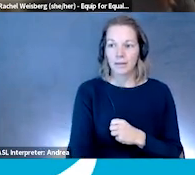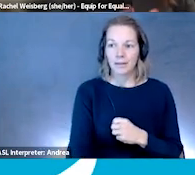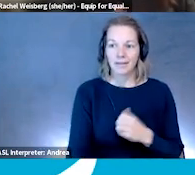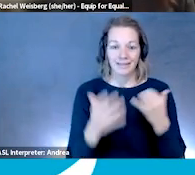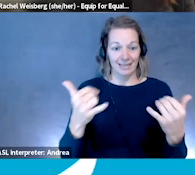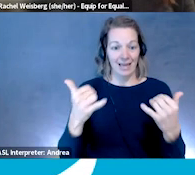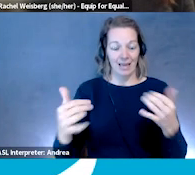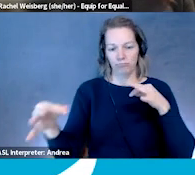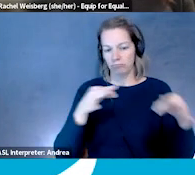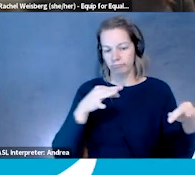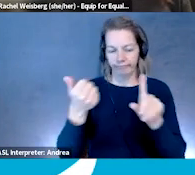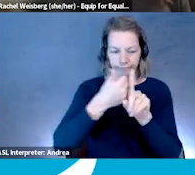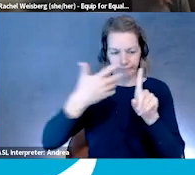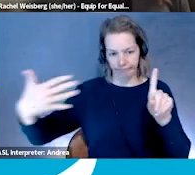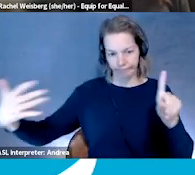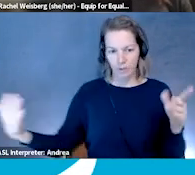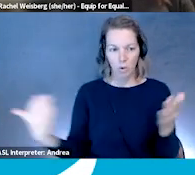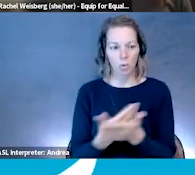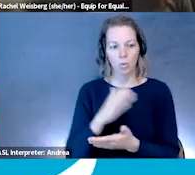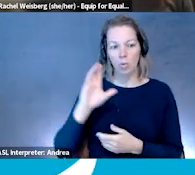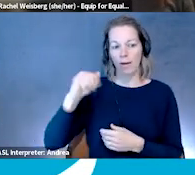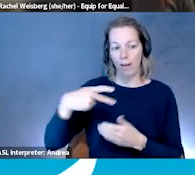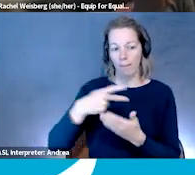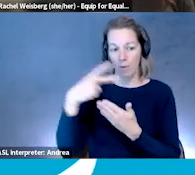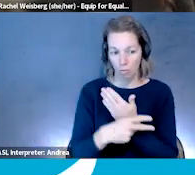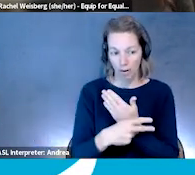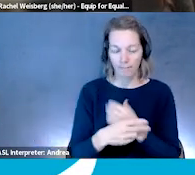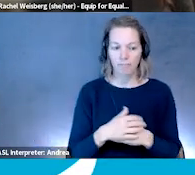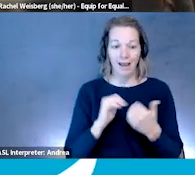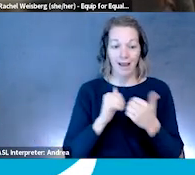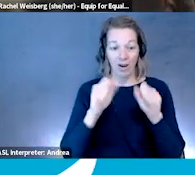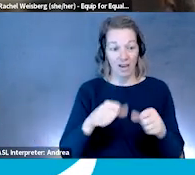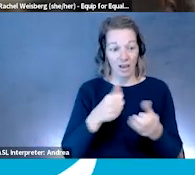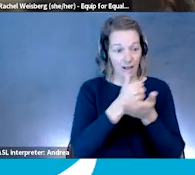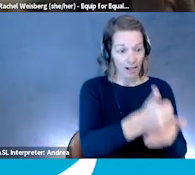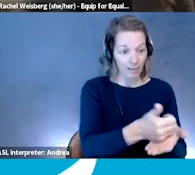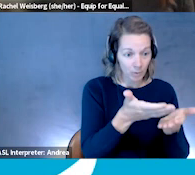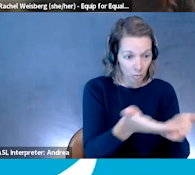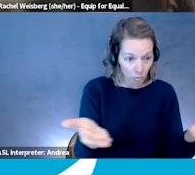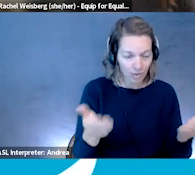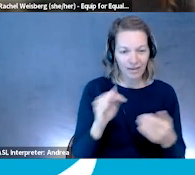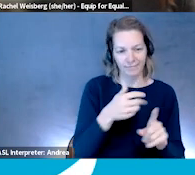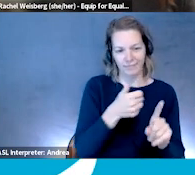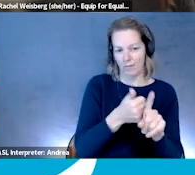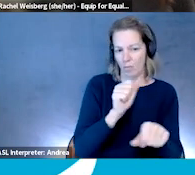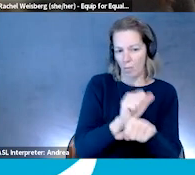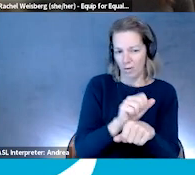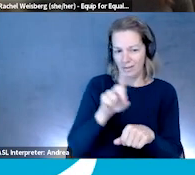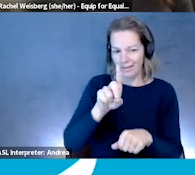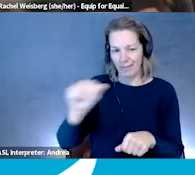YOU AND MY TEAM ON THE INDEPENDENT CLIENT ASSIST